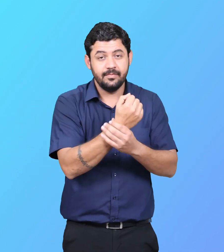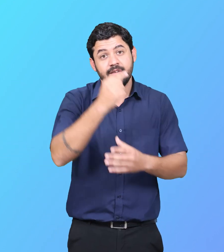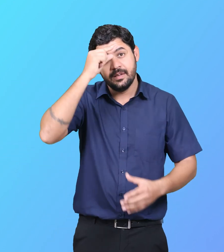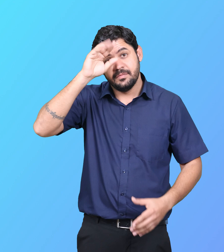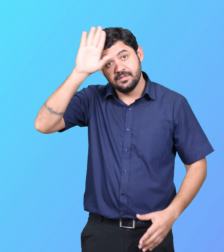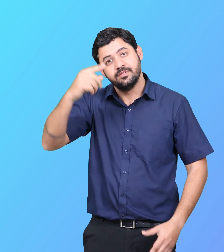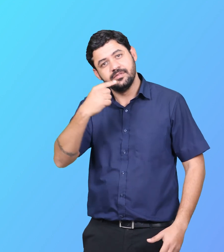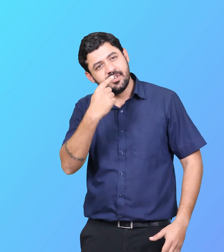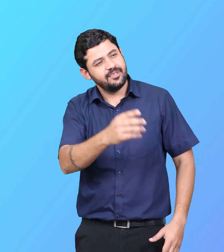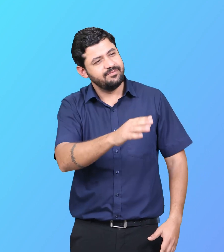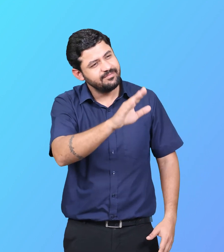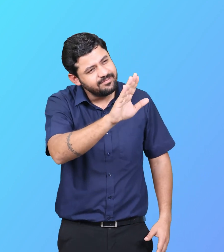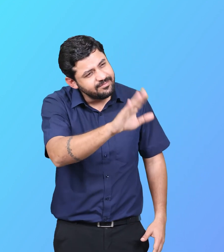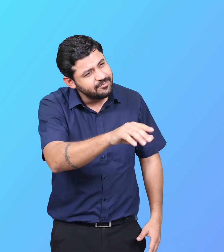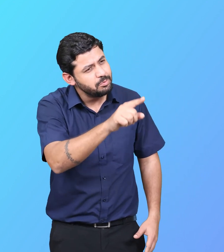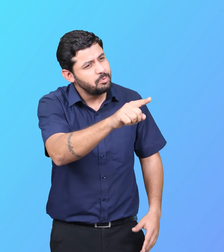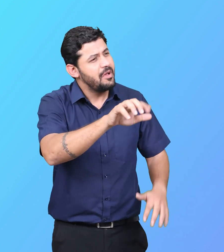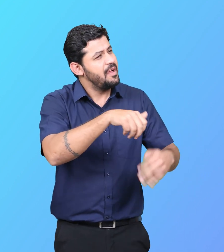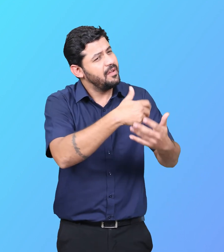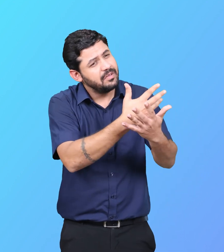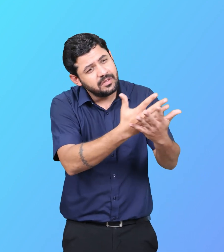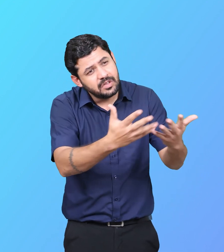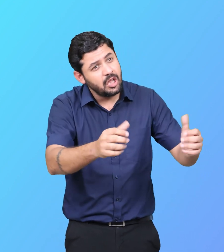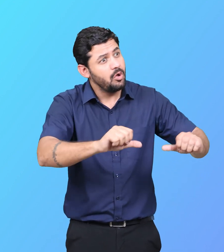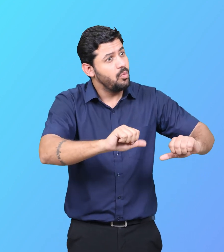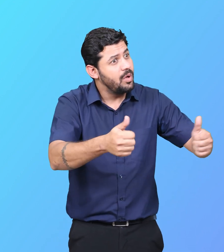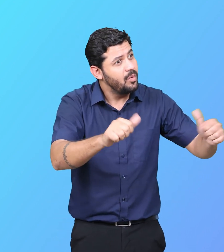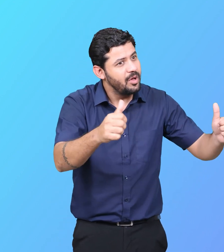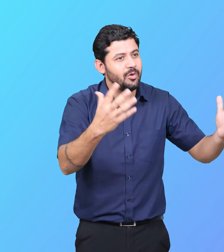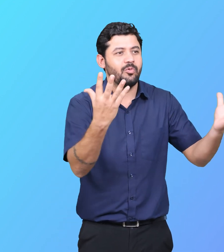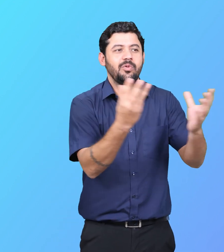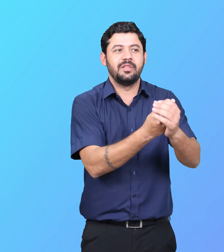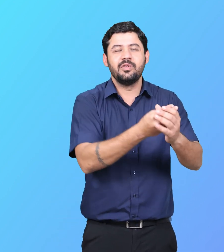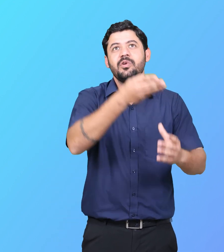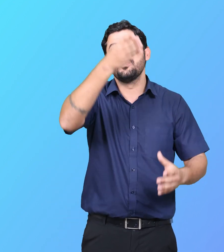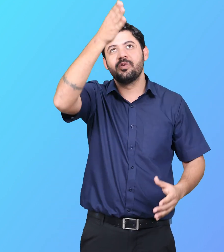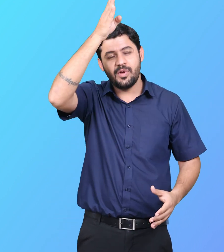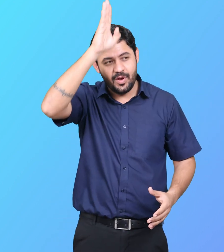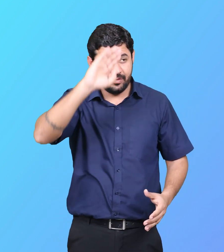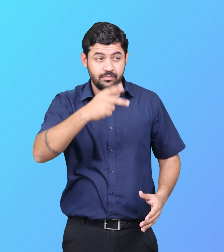Abimelech said to Abraham, “God is with you in everything you do.